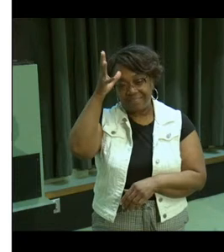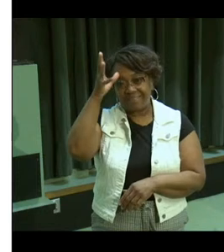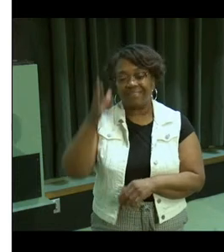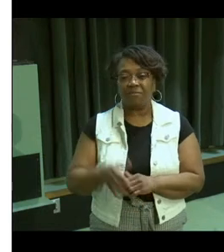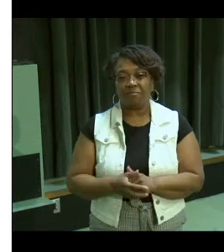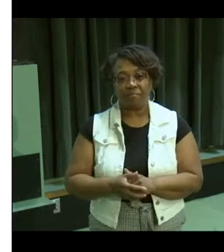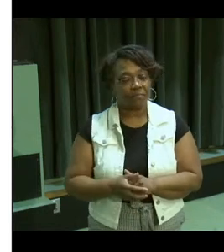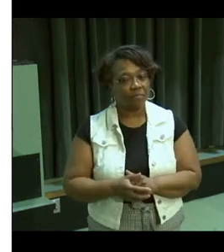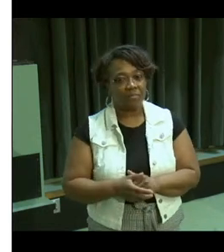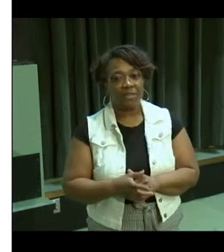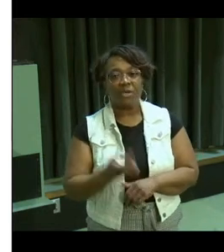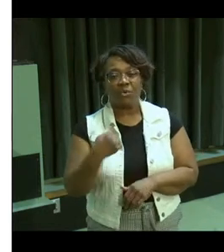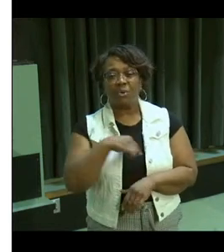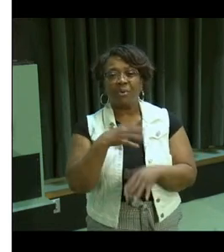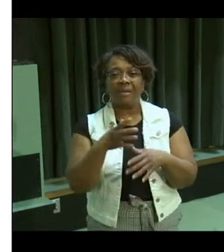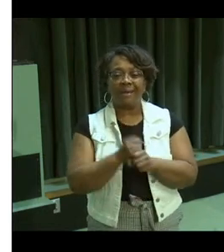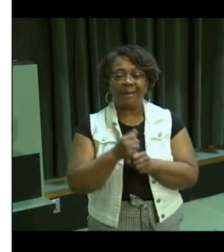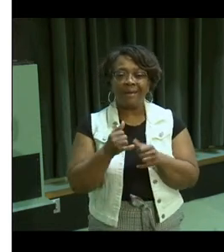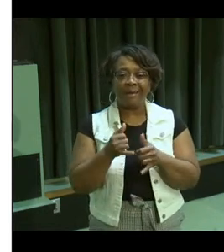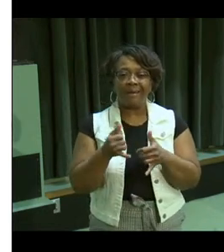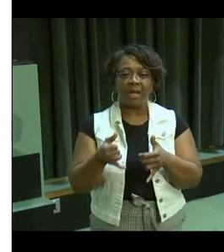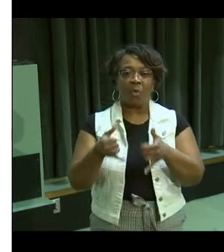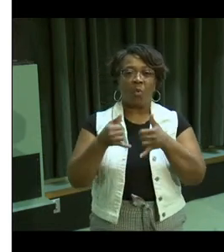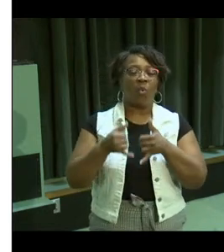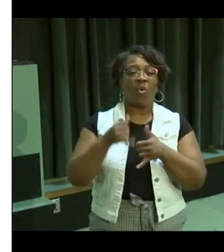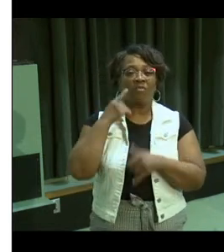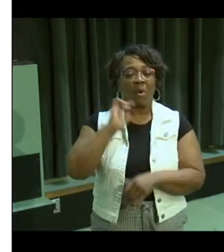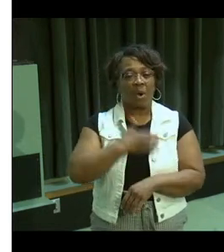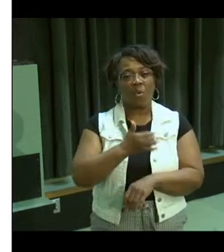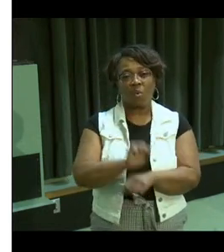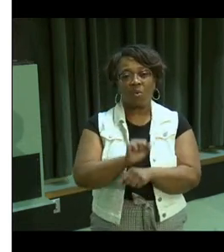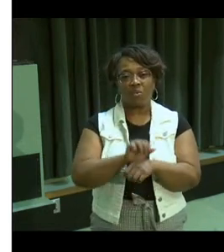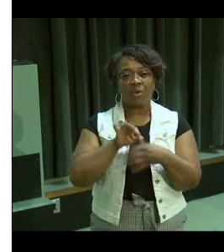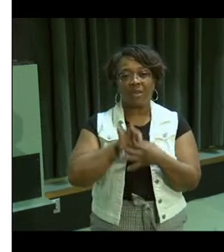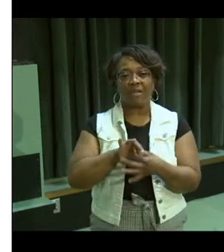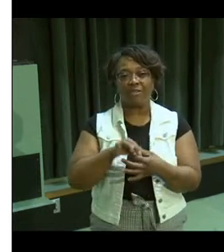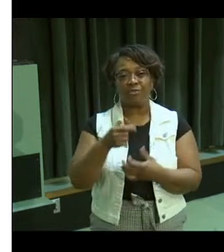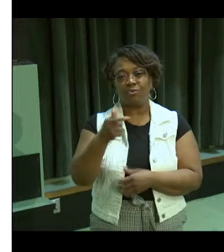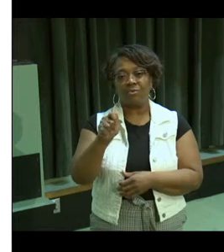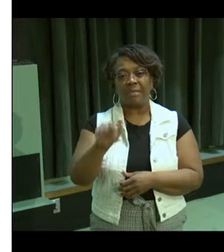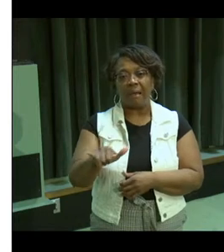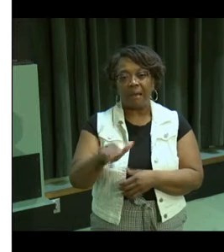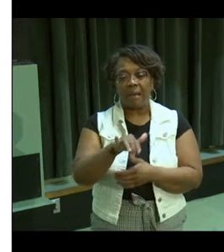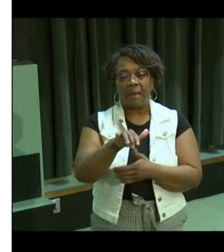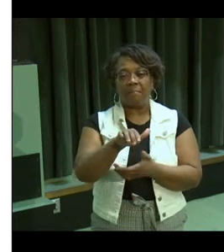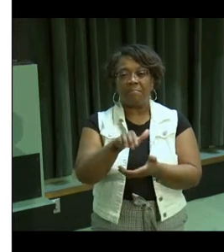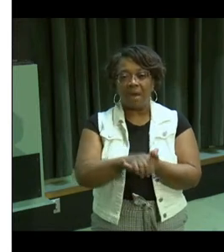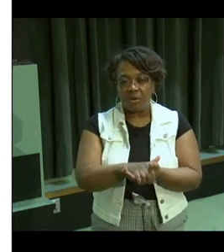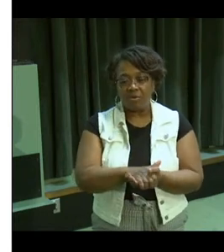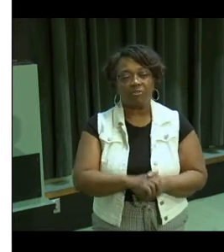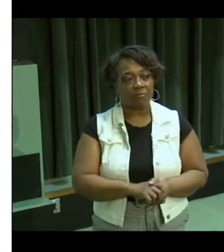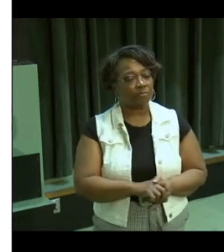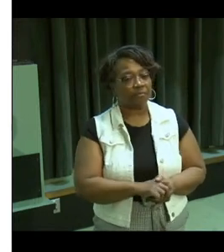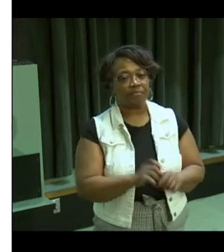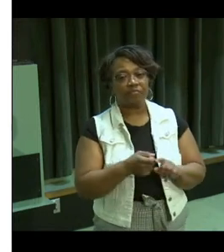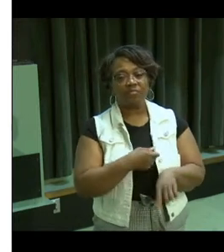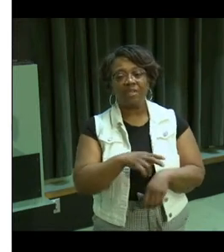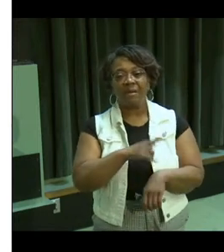award for our work around, gay